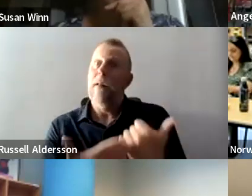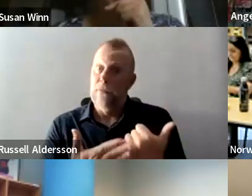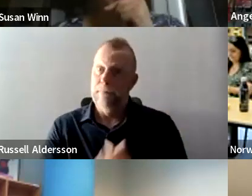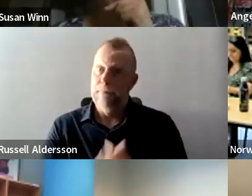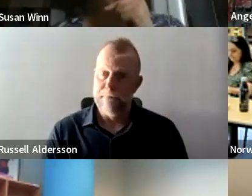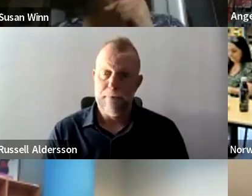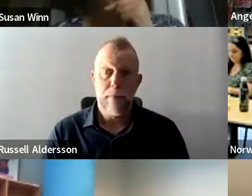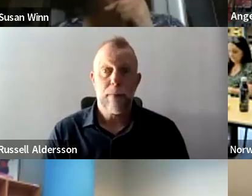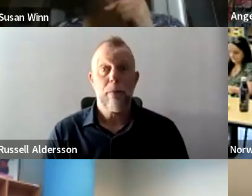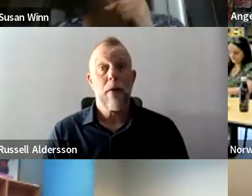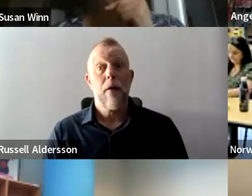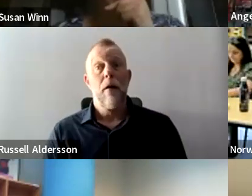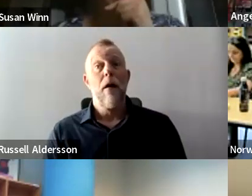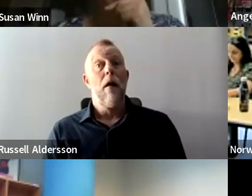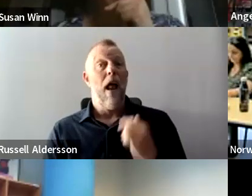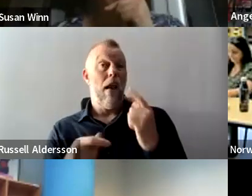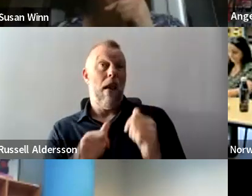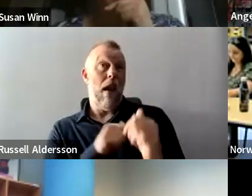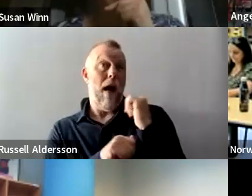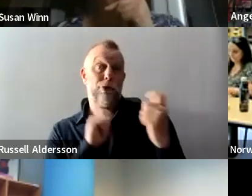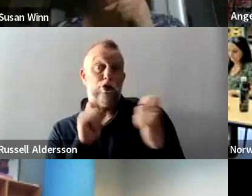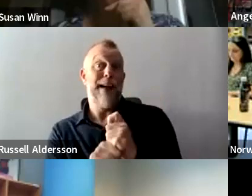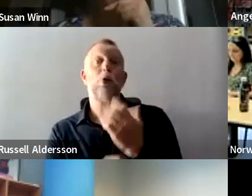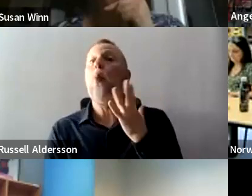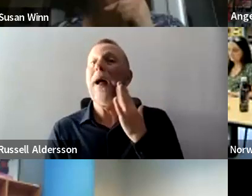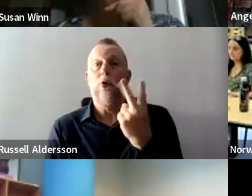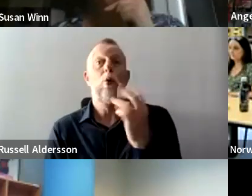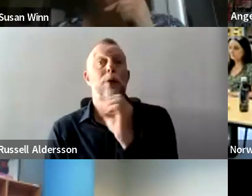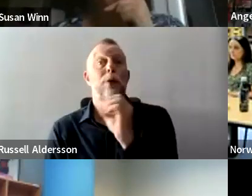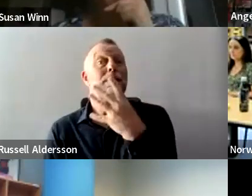They were last revised in 2009 and published in PDF format.